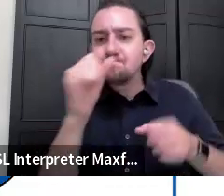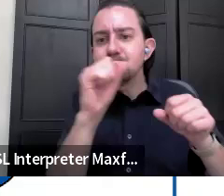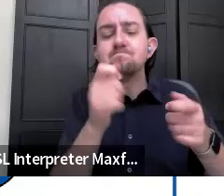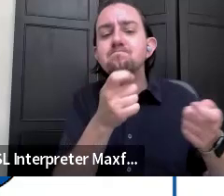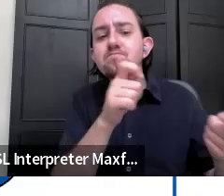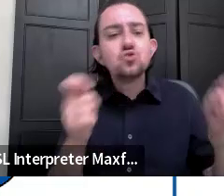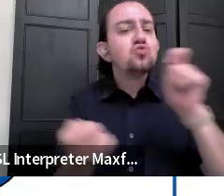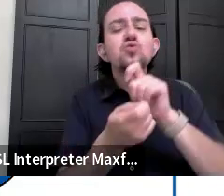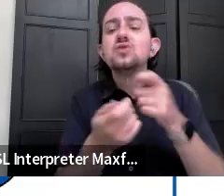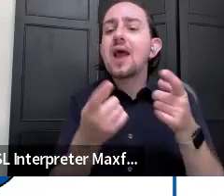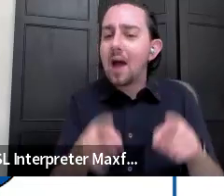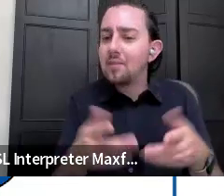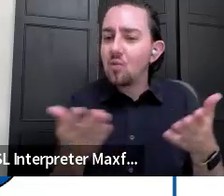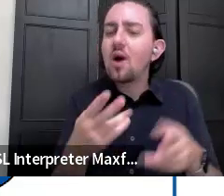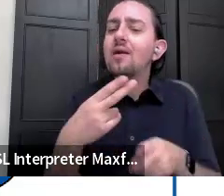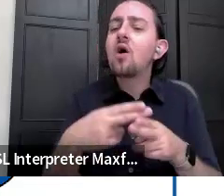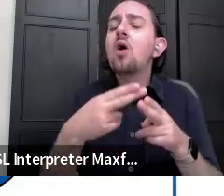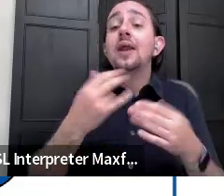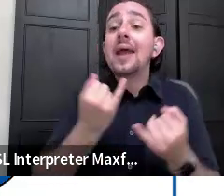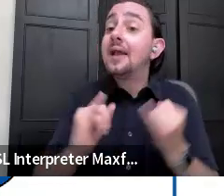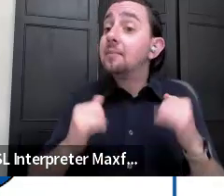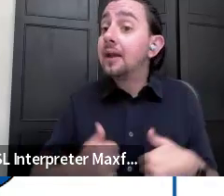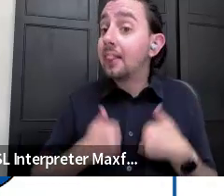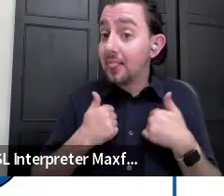that disabled people can live independently. And that's totally true.